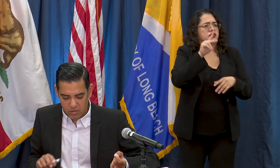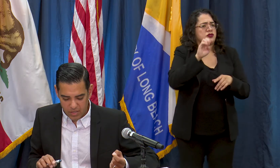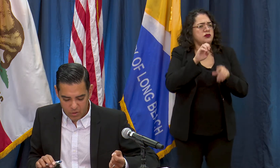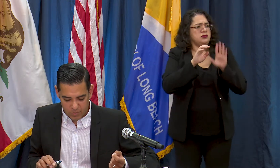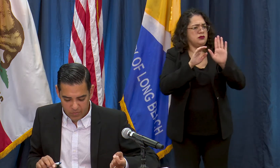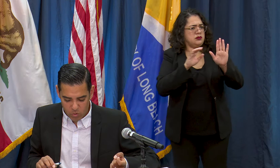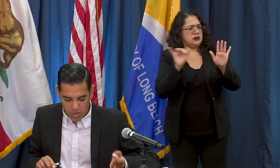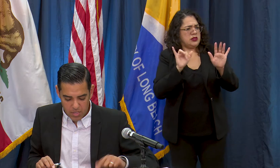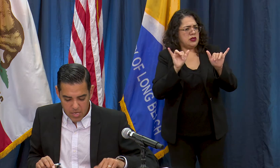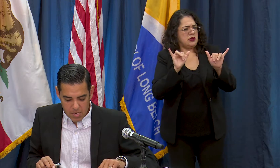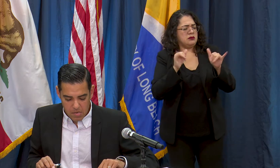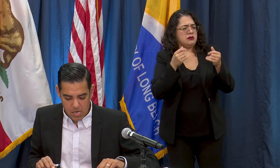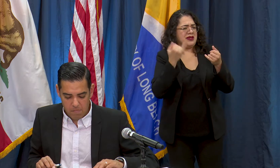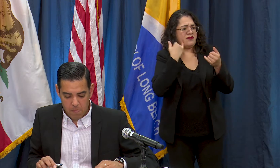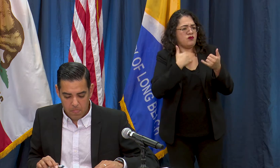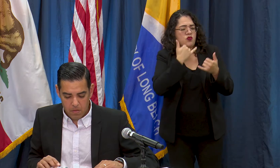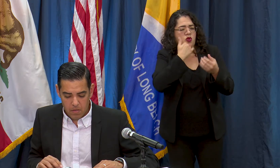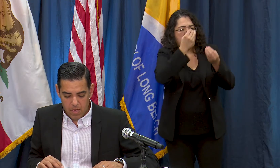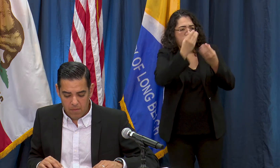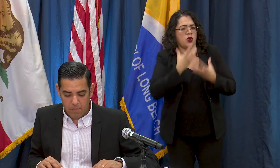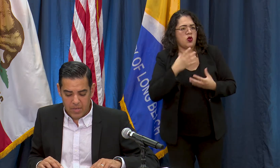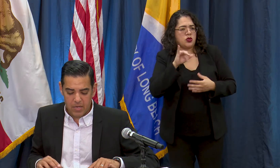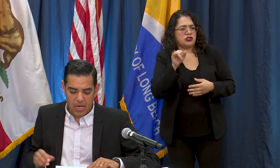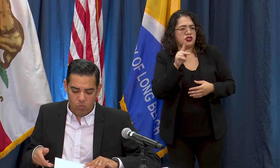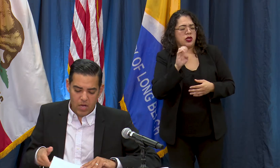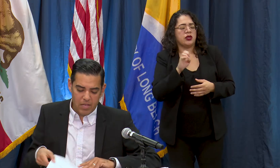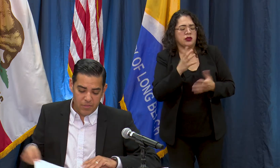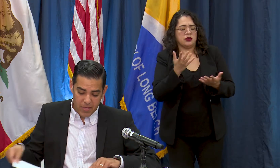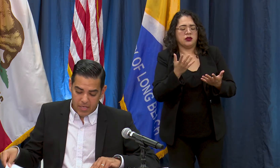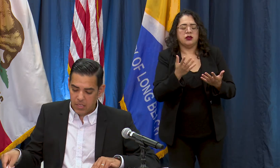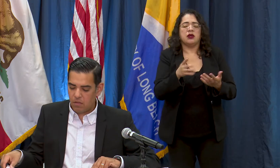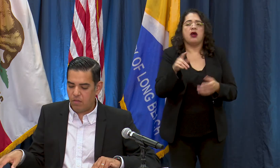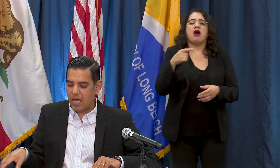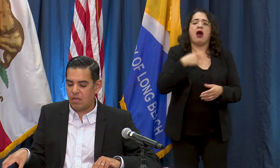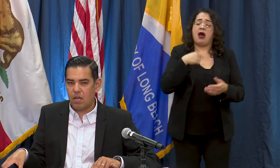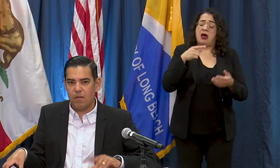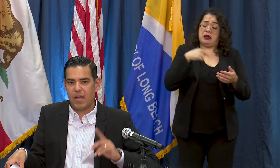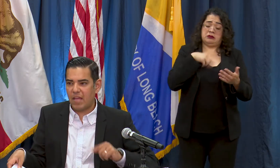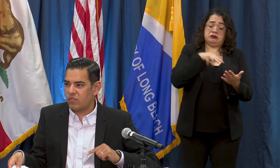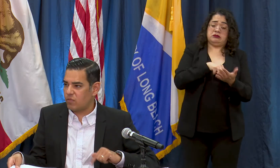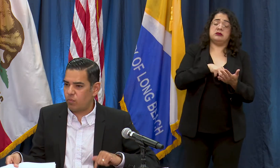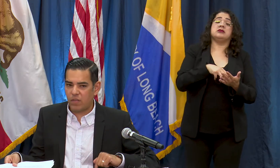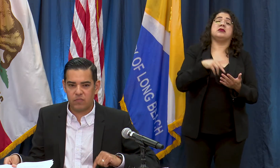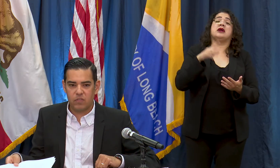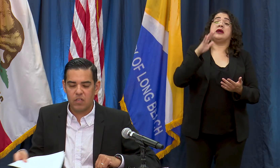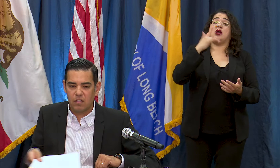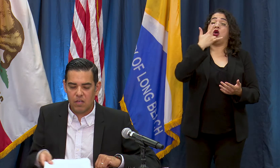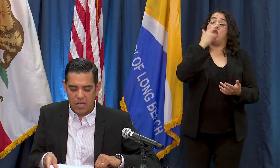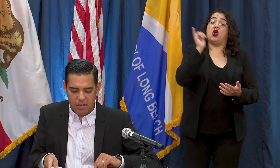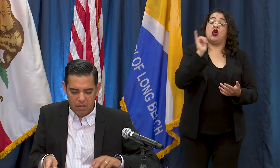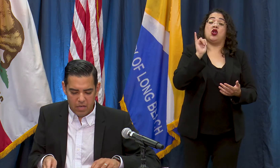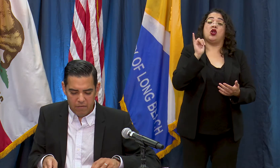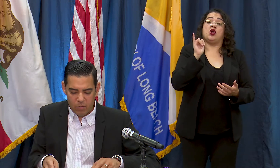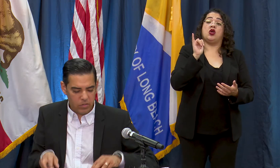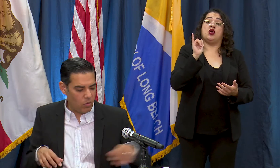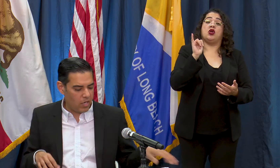correct me if I'm wrong but I think that as this press event was going